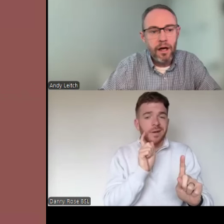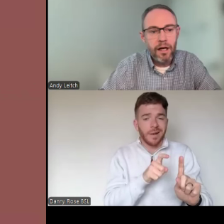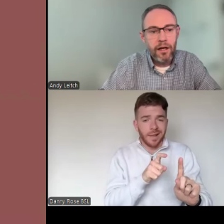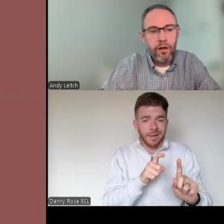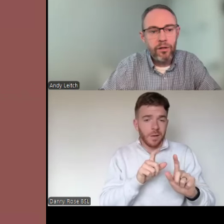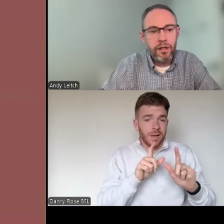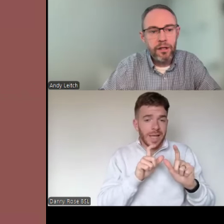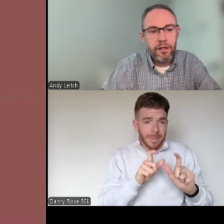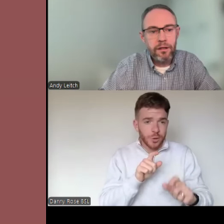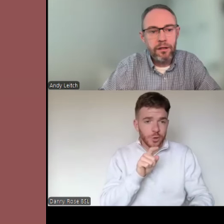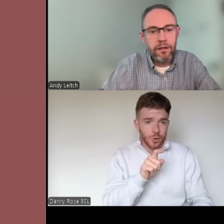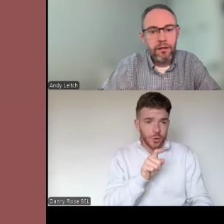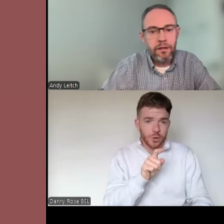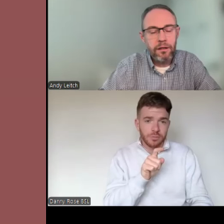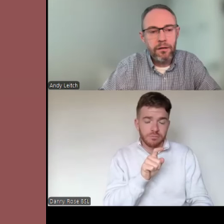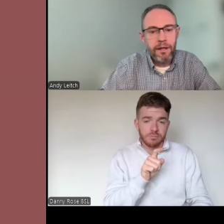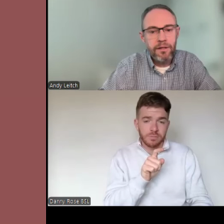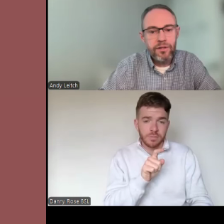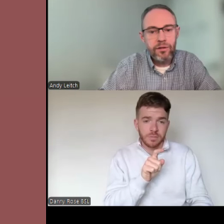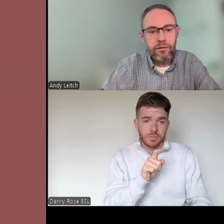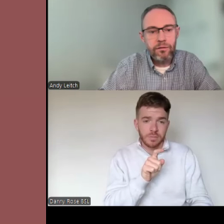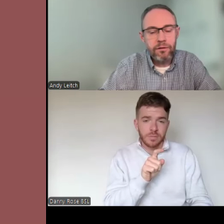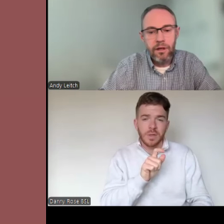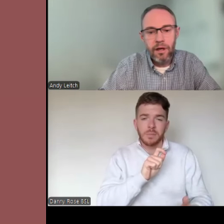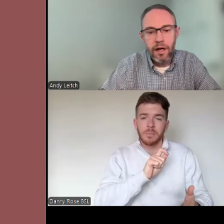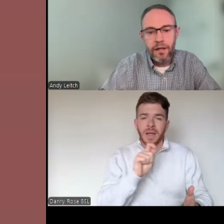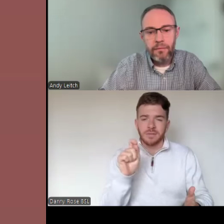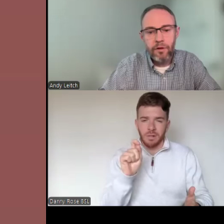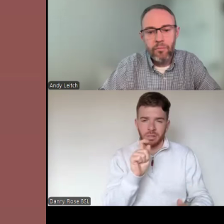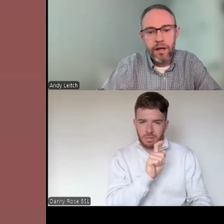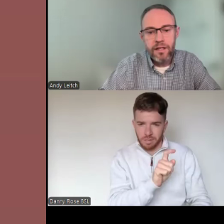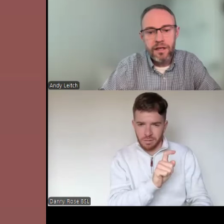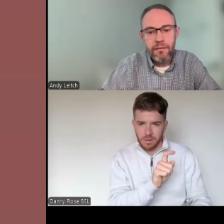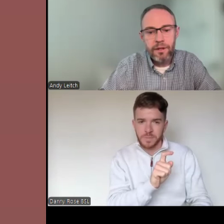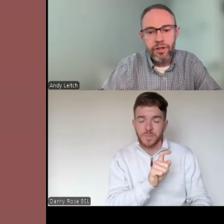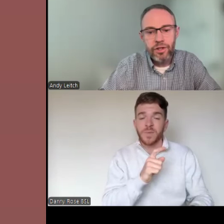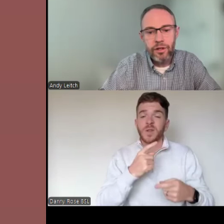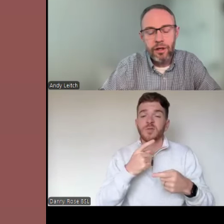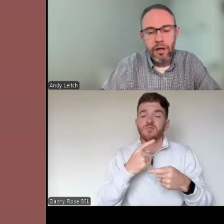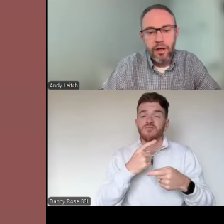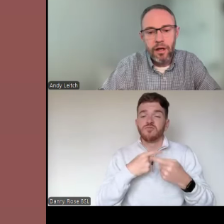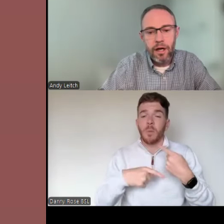I click on the little pencil, and then I'm going to replace that image.